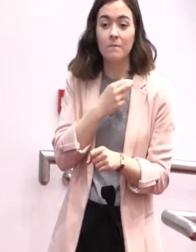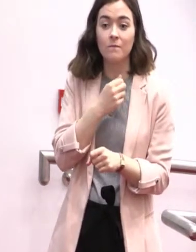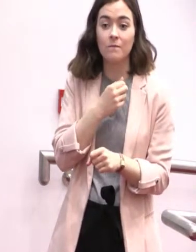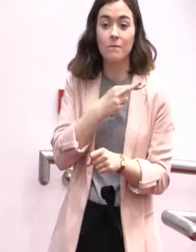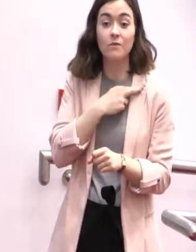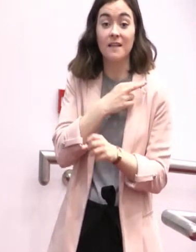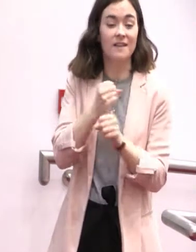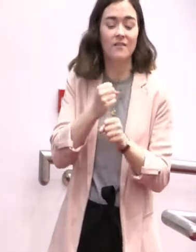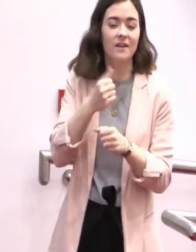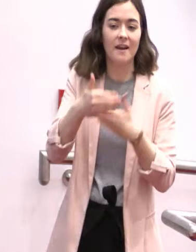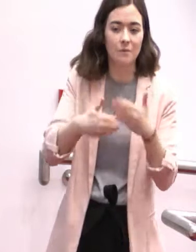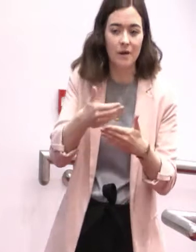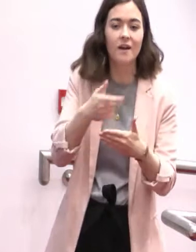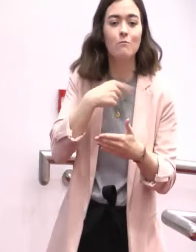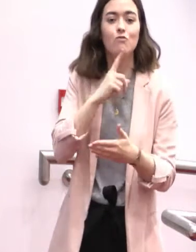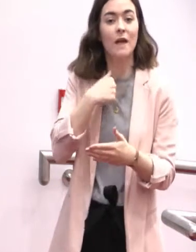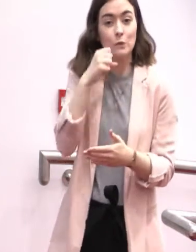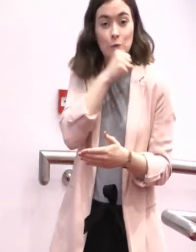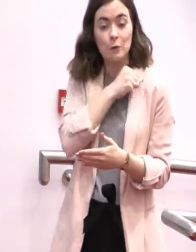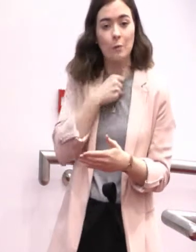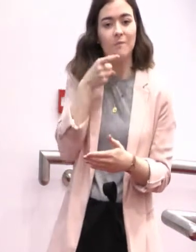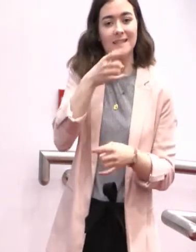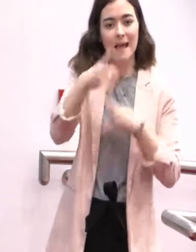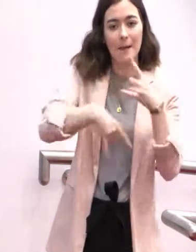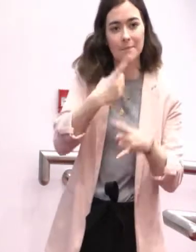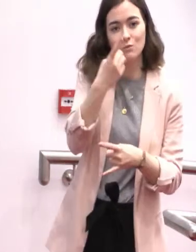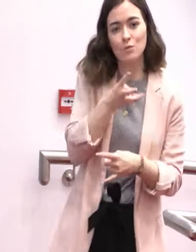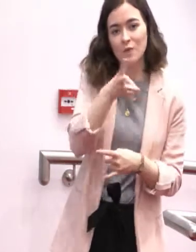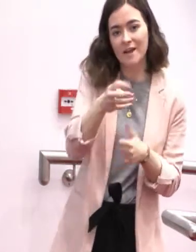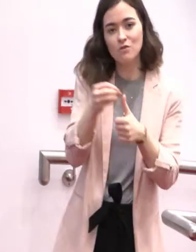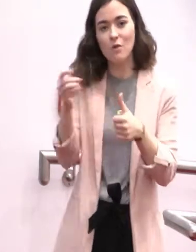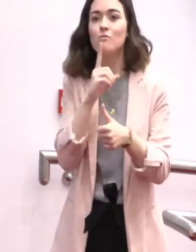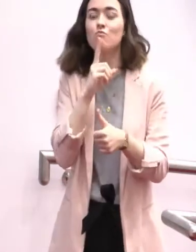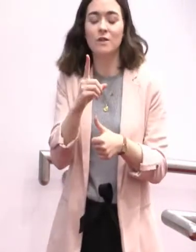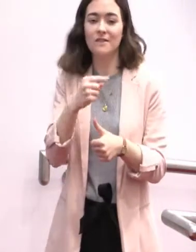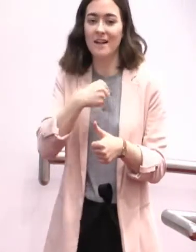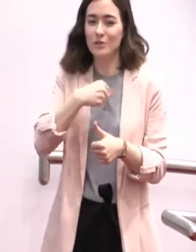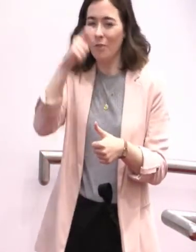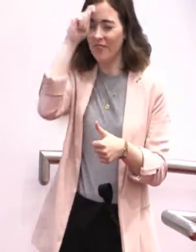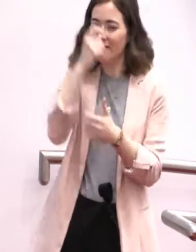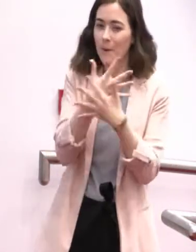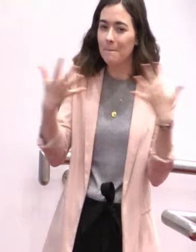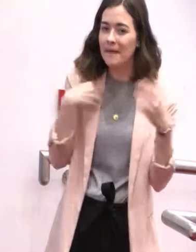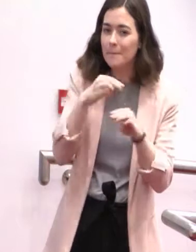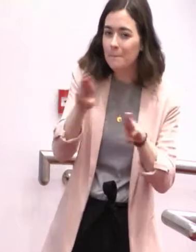practised in one way or another but I don't think there are many people and they have